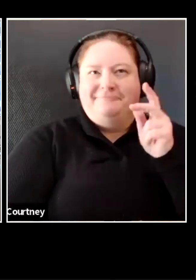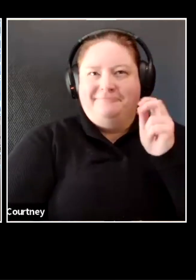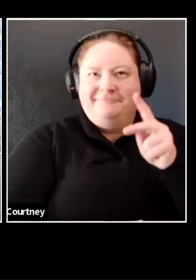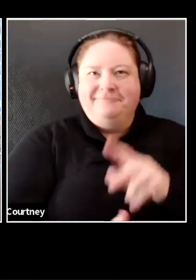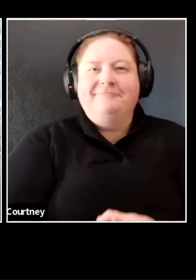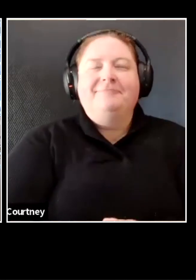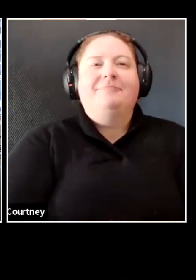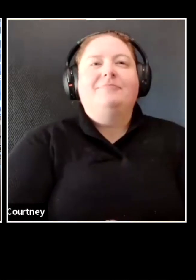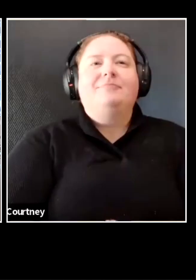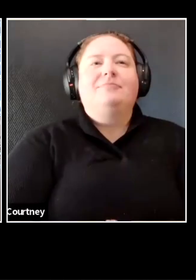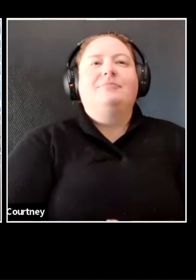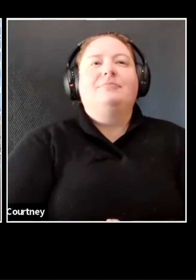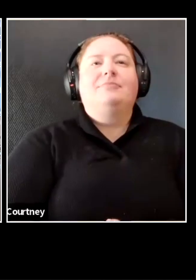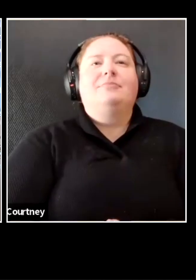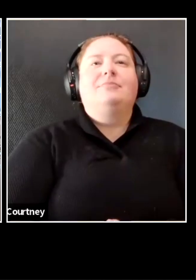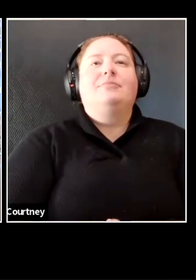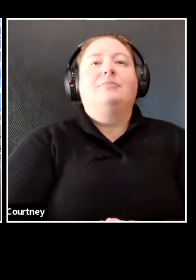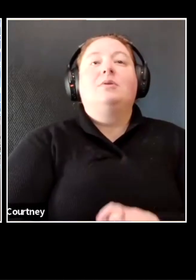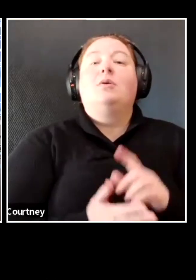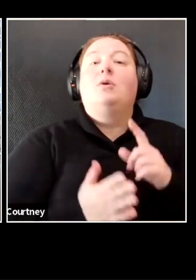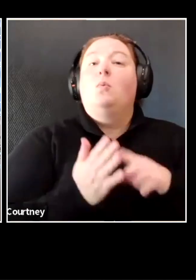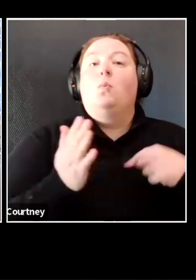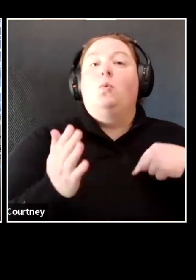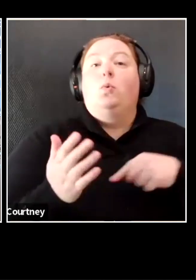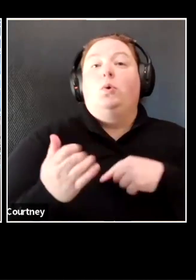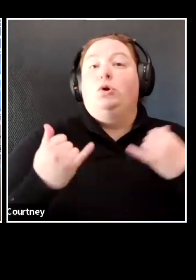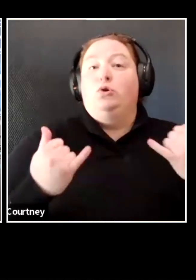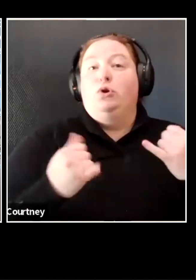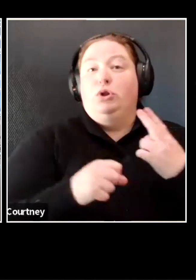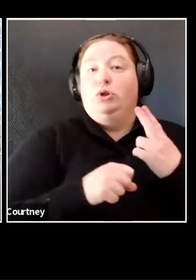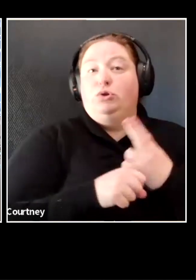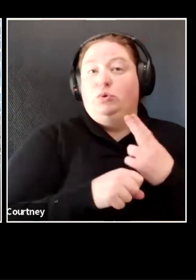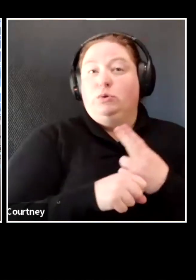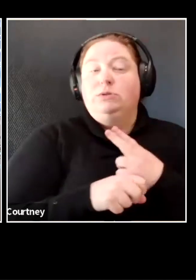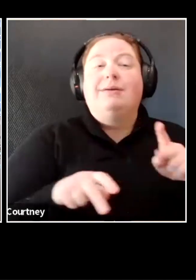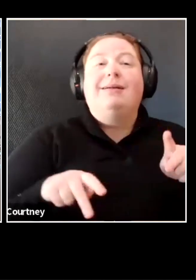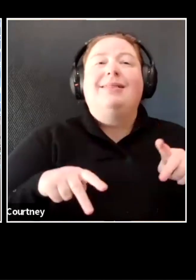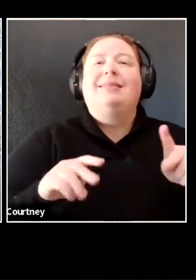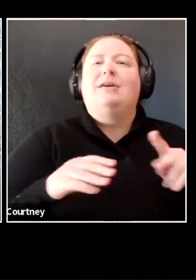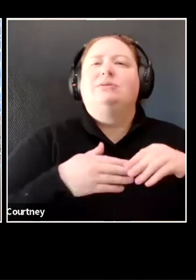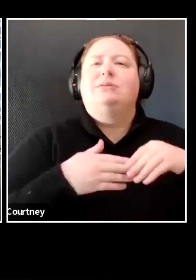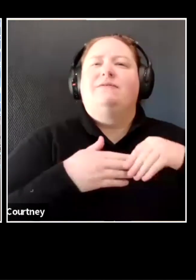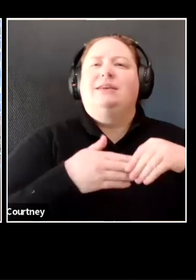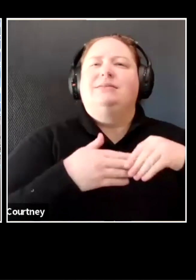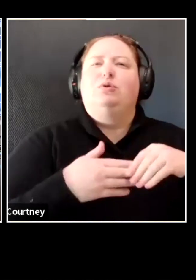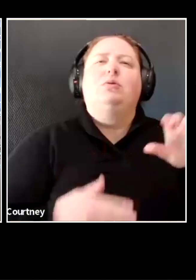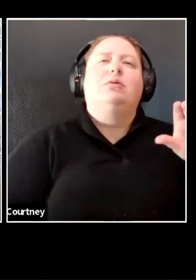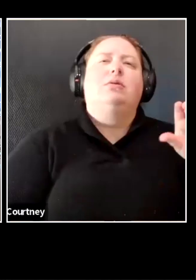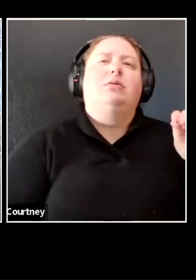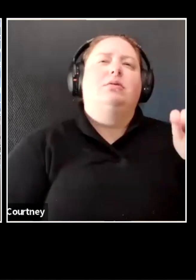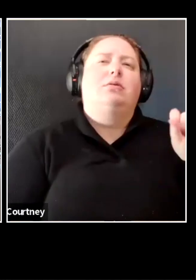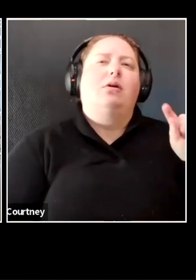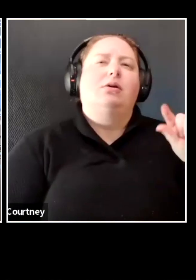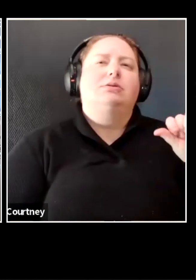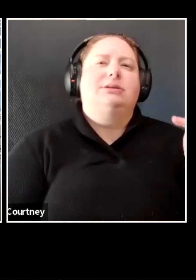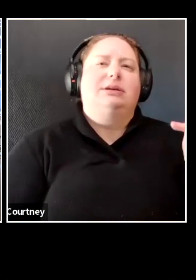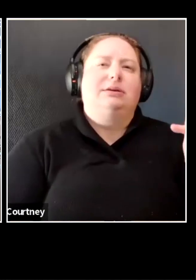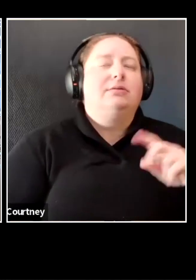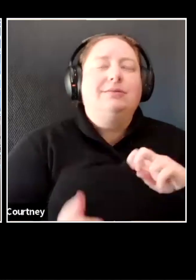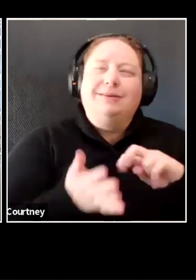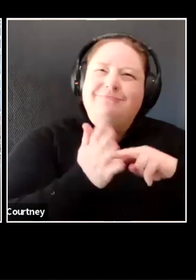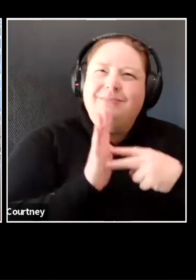router that we use allows us to do flexible costing. What that means is if you think about the